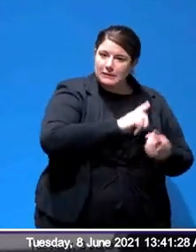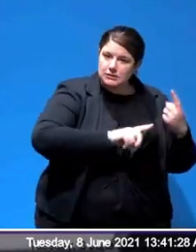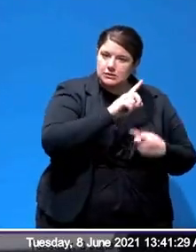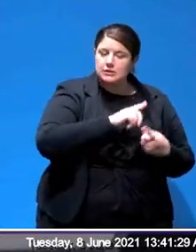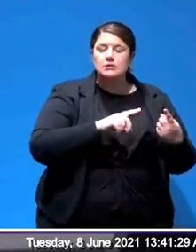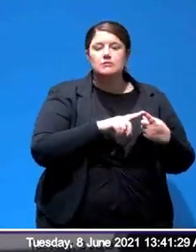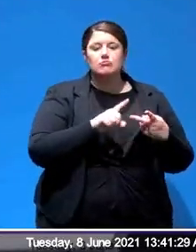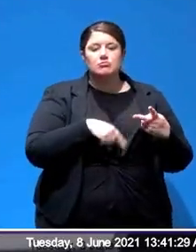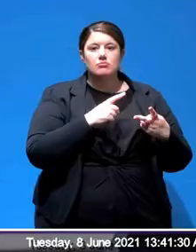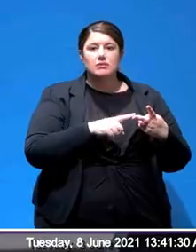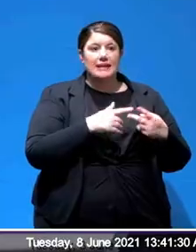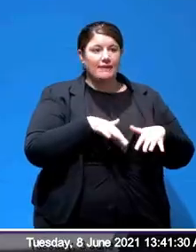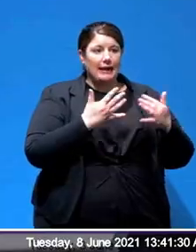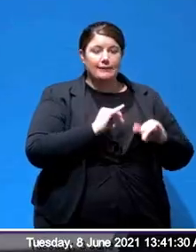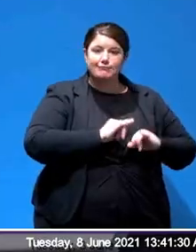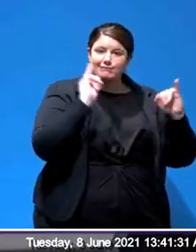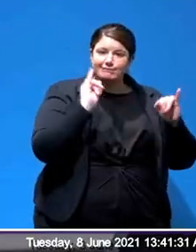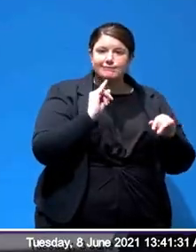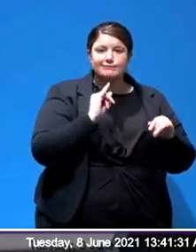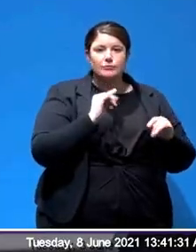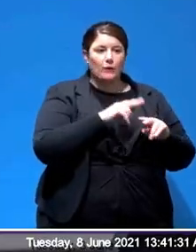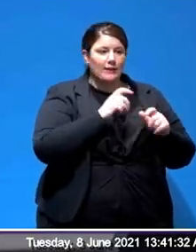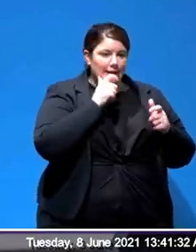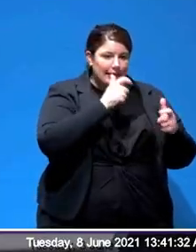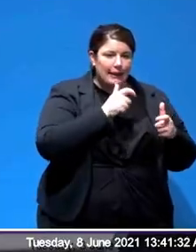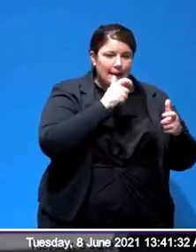If there were any care concerns, if there was a problem that couldn't be